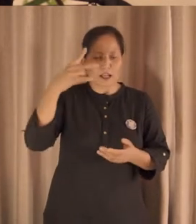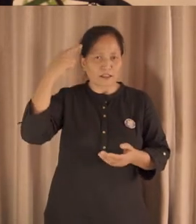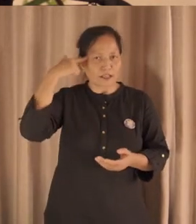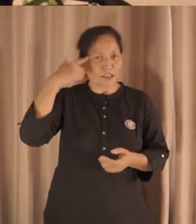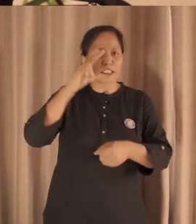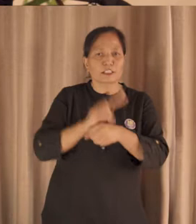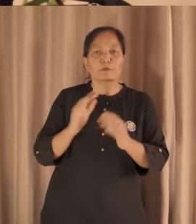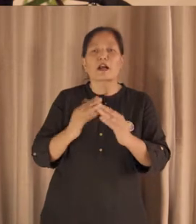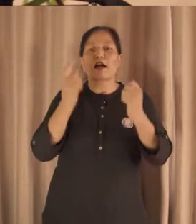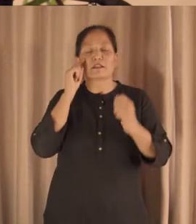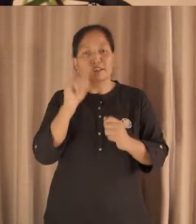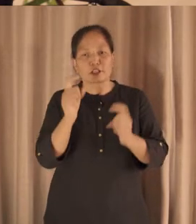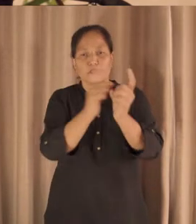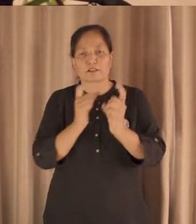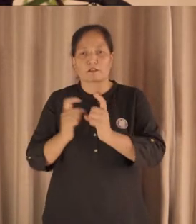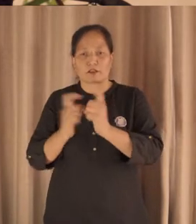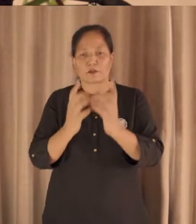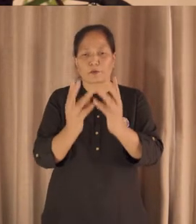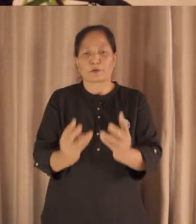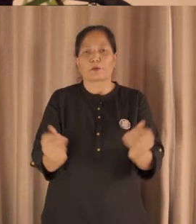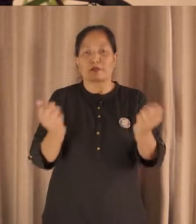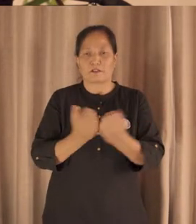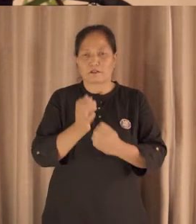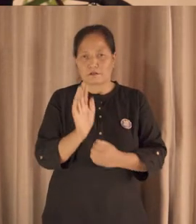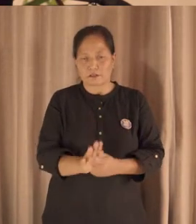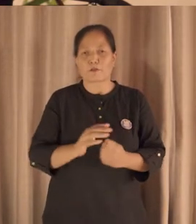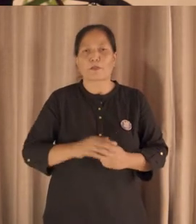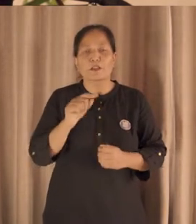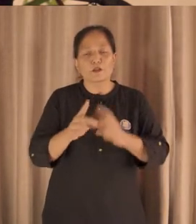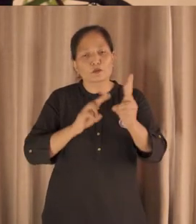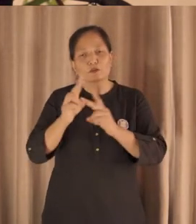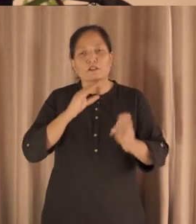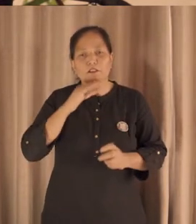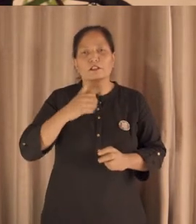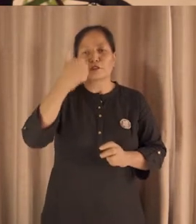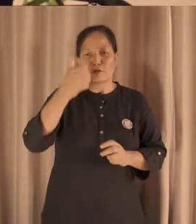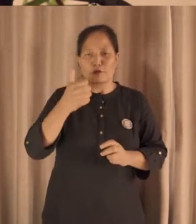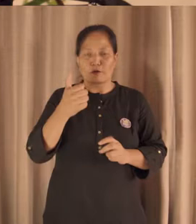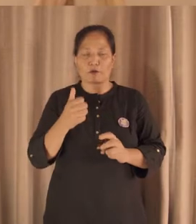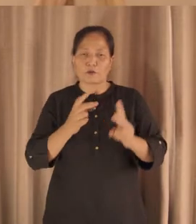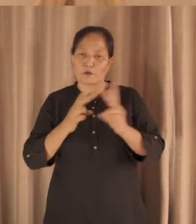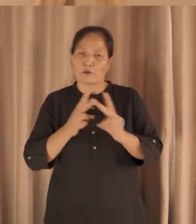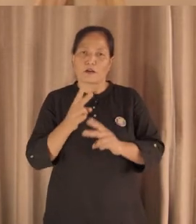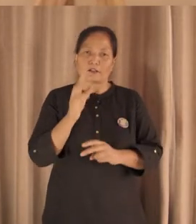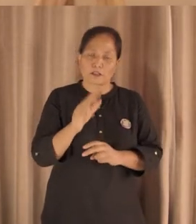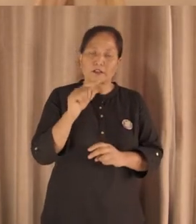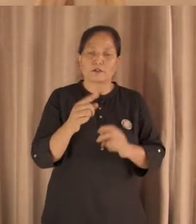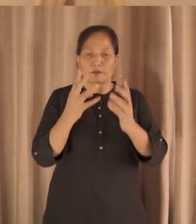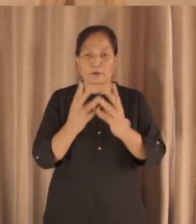constitution making process has come into light since 2007 in the social and political context and ever since half a dozen constitution has been made as well. The foundation of the